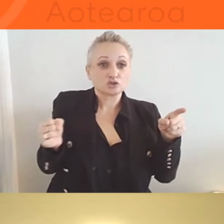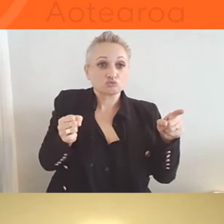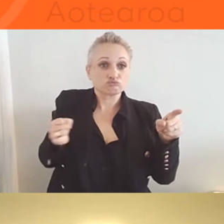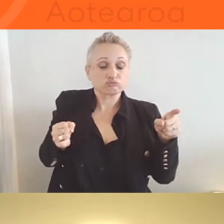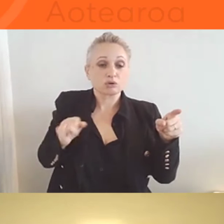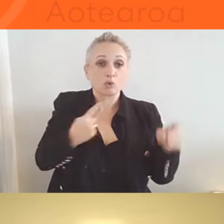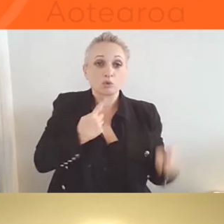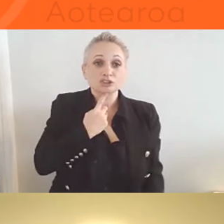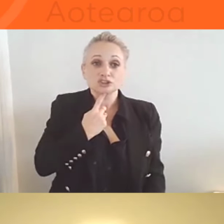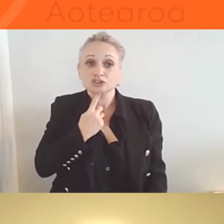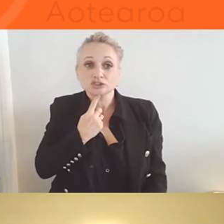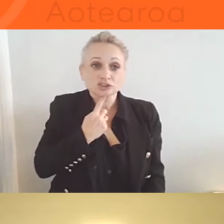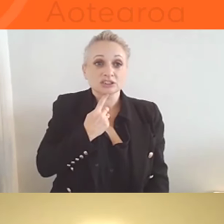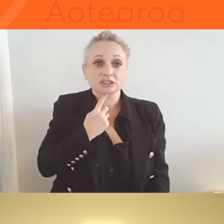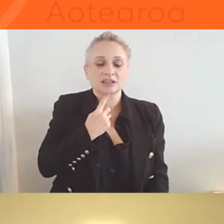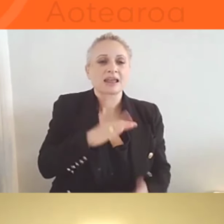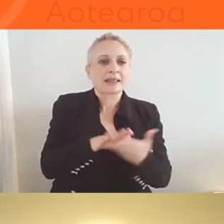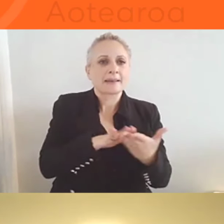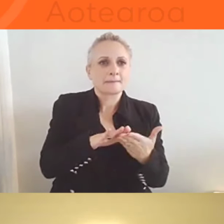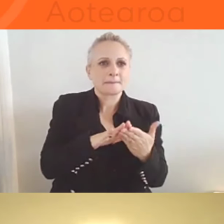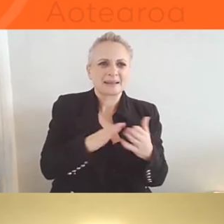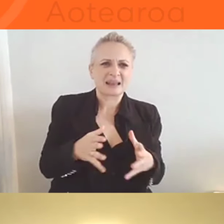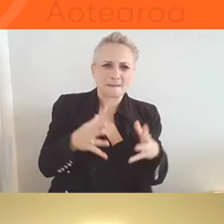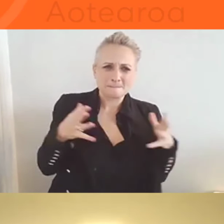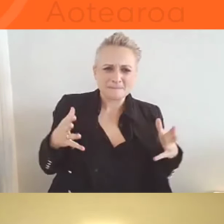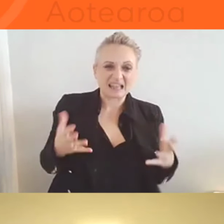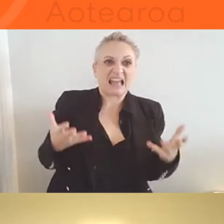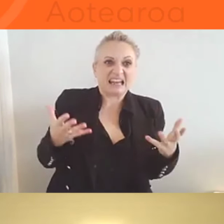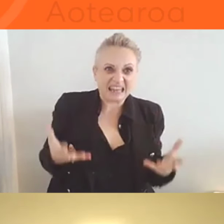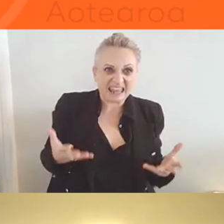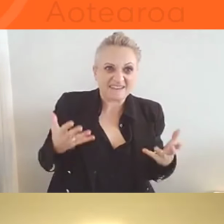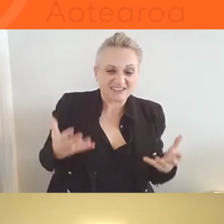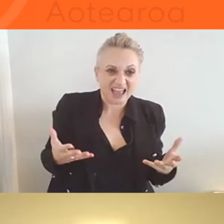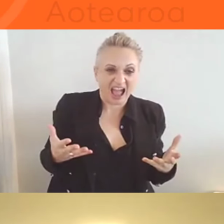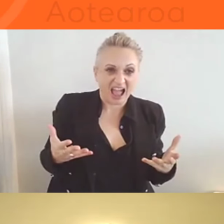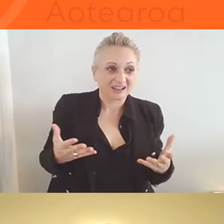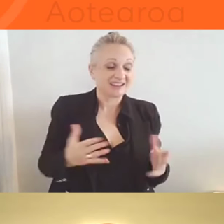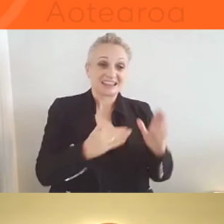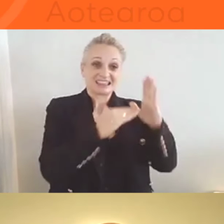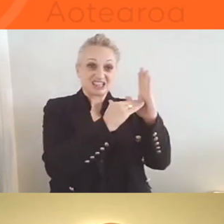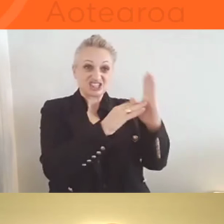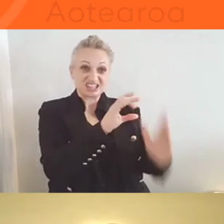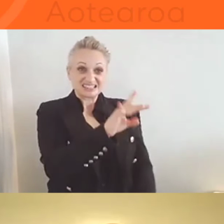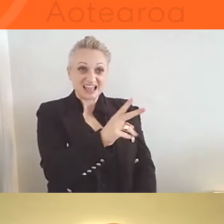bit bigger and heavier. The chair alone is over 200 kgs, and I'm